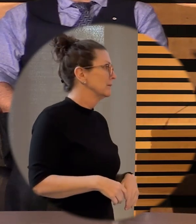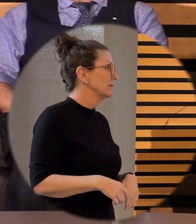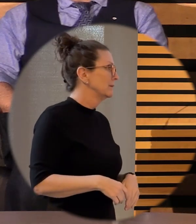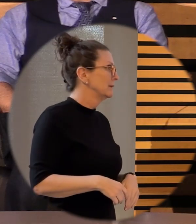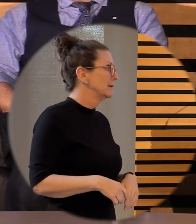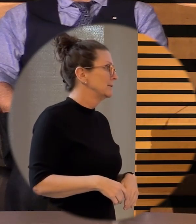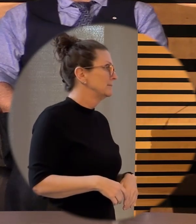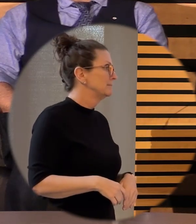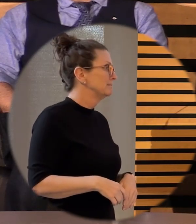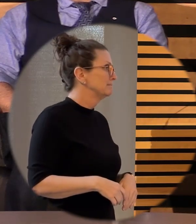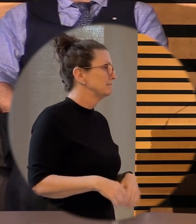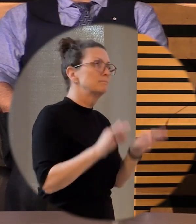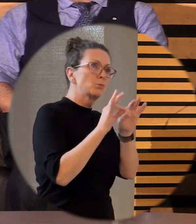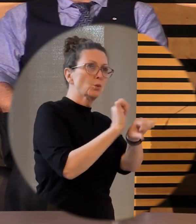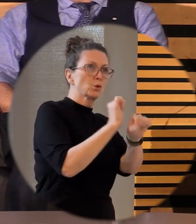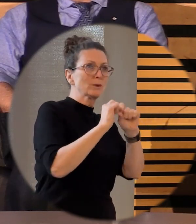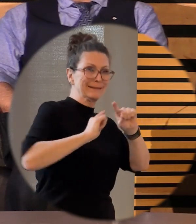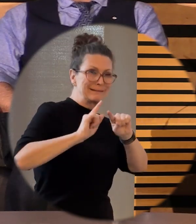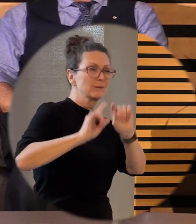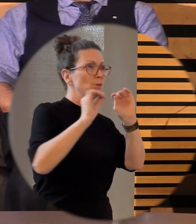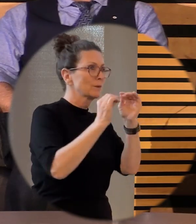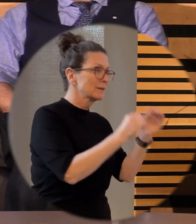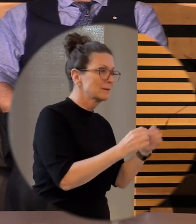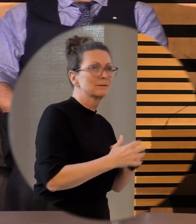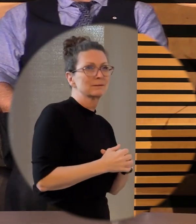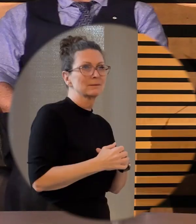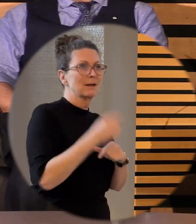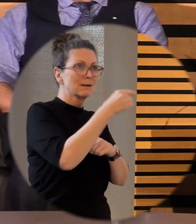takes that type of thing. We need to work with organizations and governments need to make sure